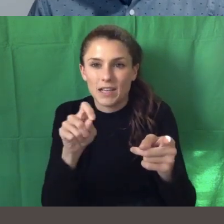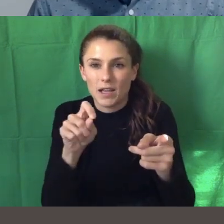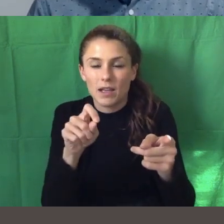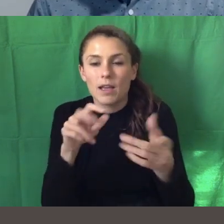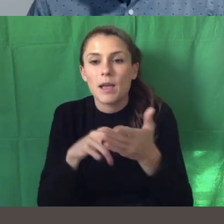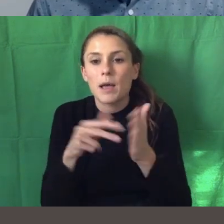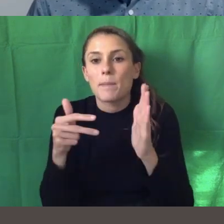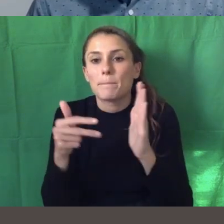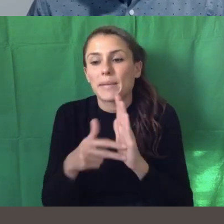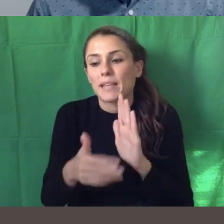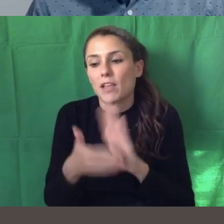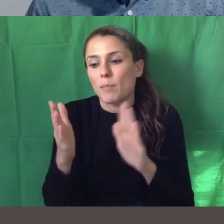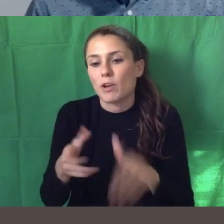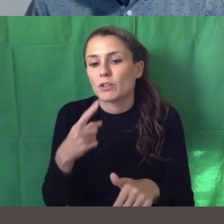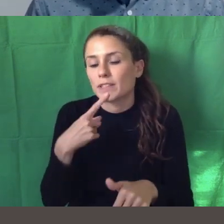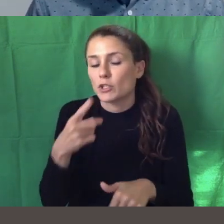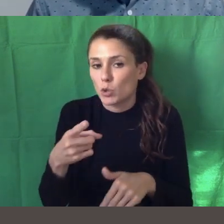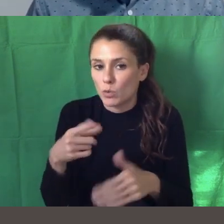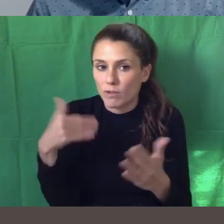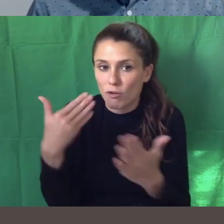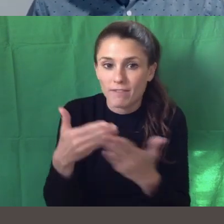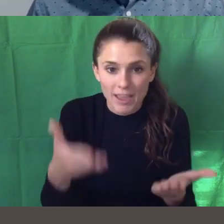you've come this far, you have to either commit or fail.